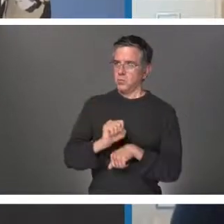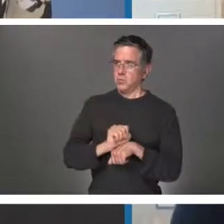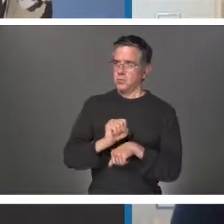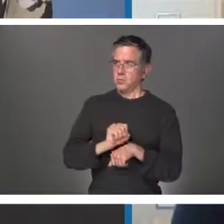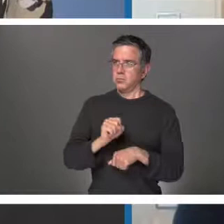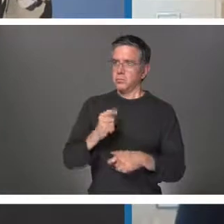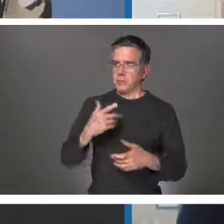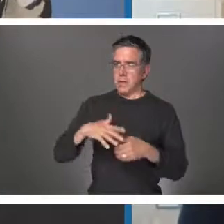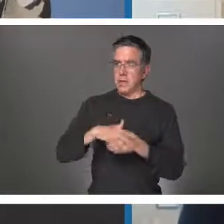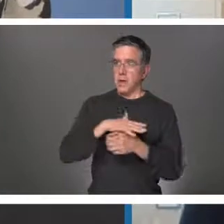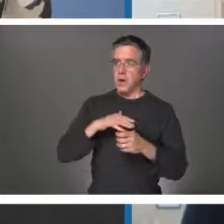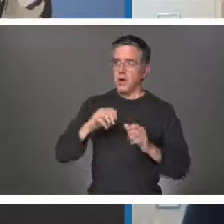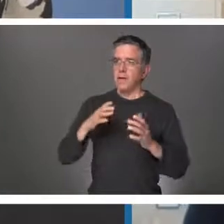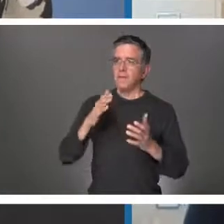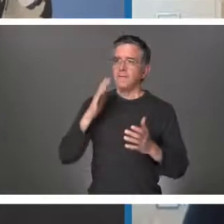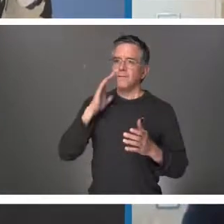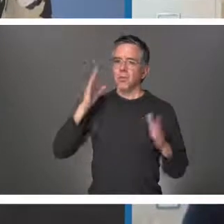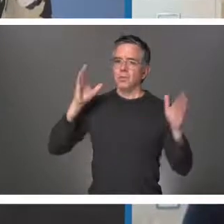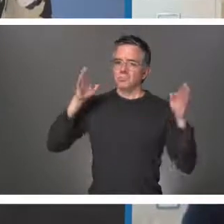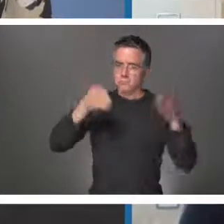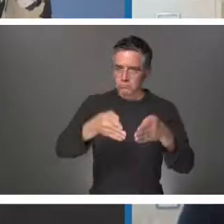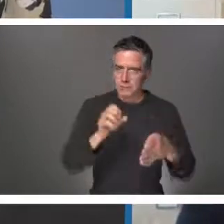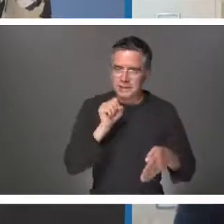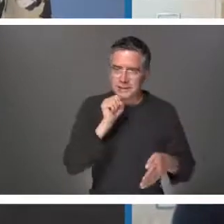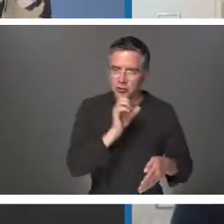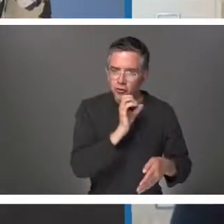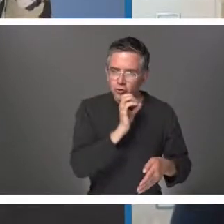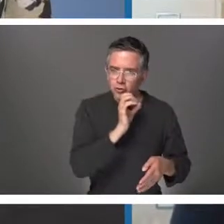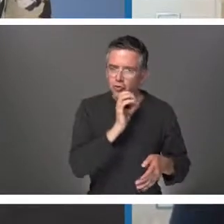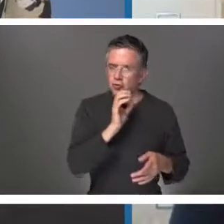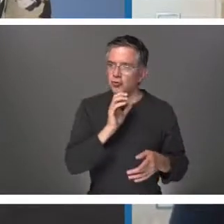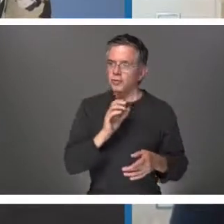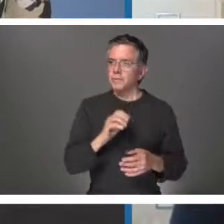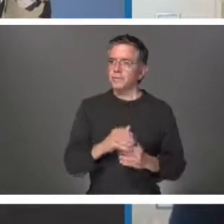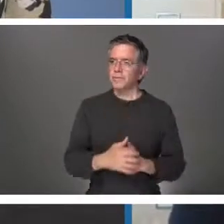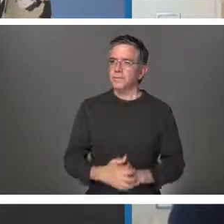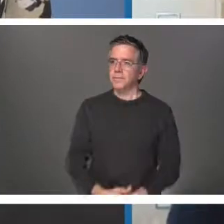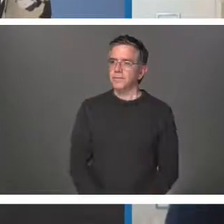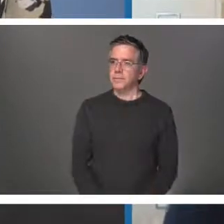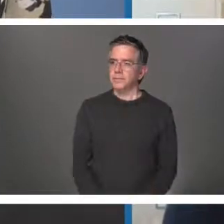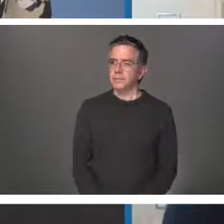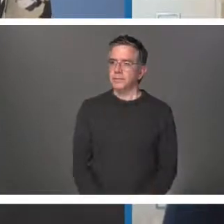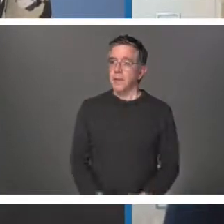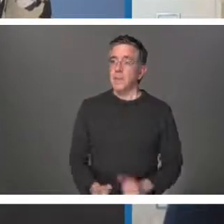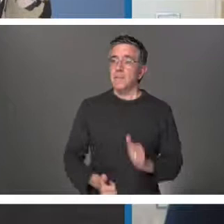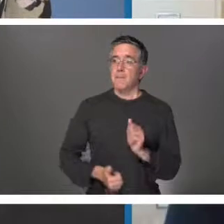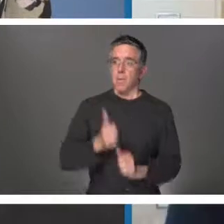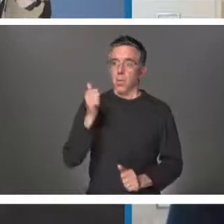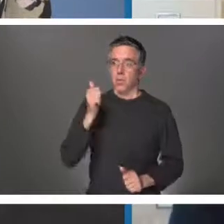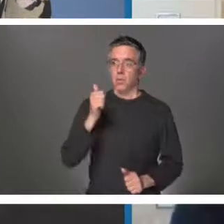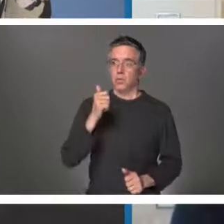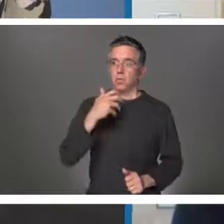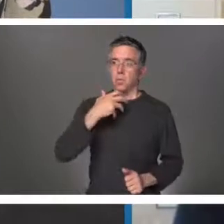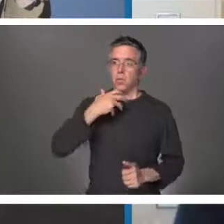So our population that we serve are the most elderly and disabled individuals in our community